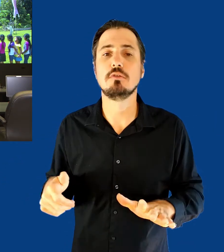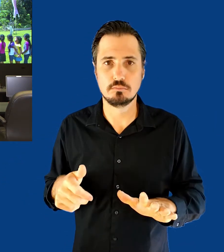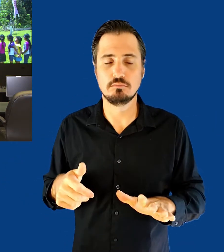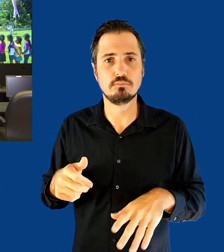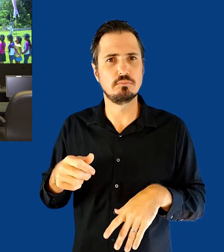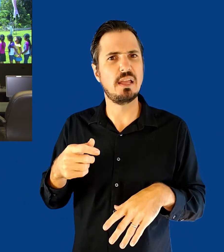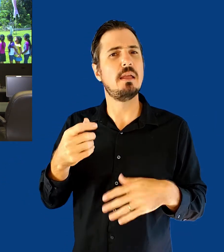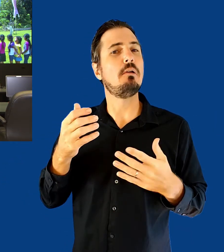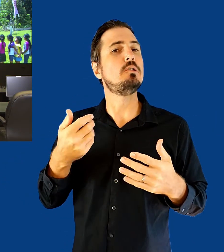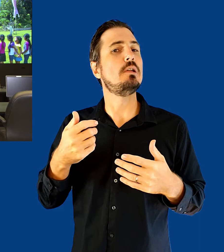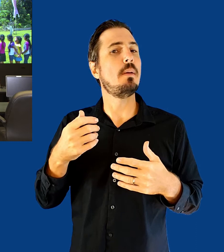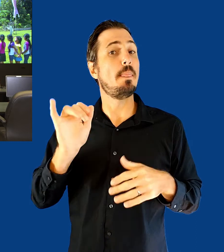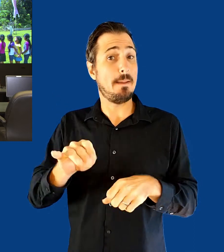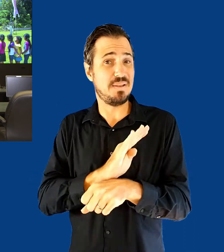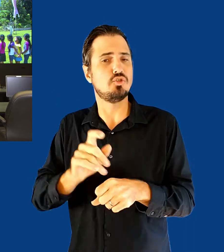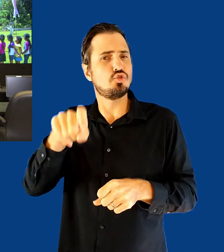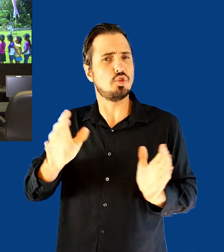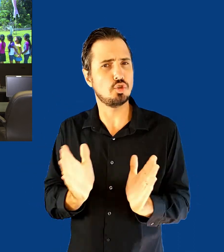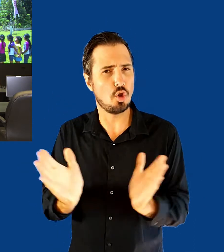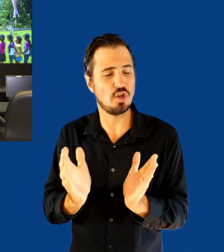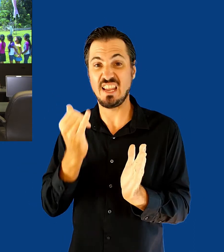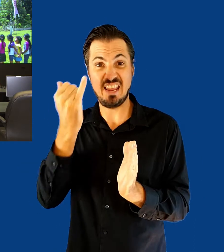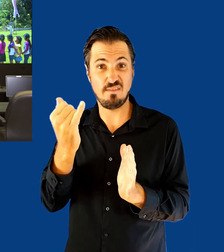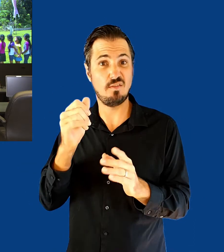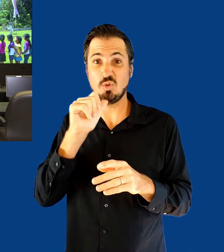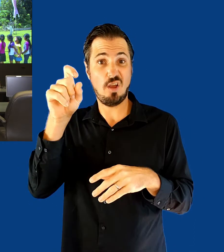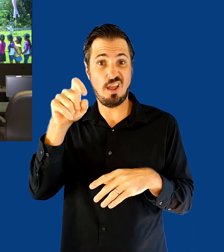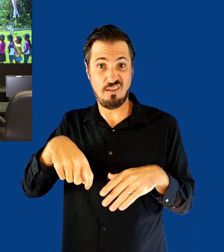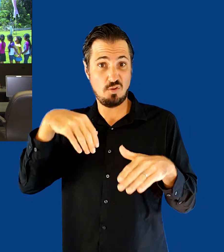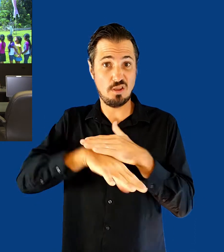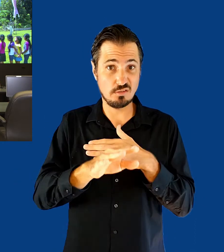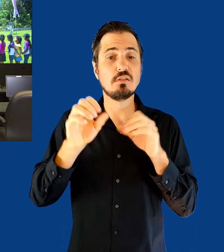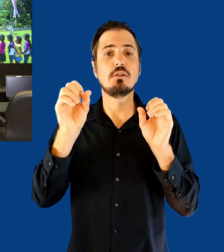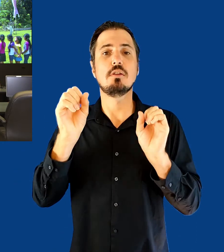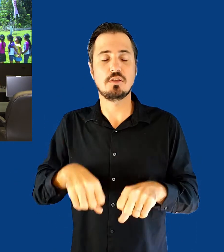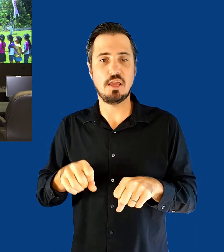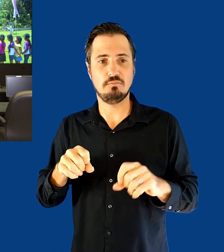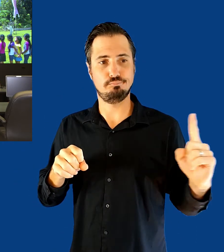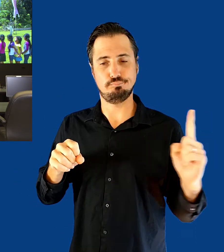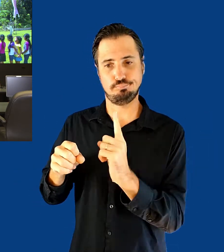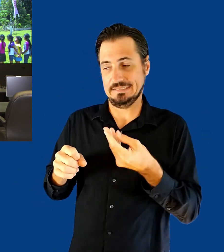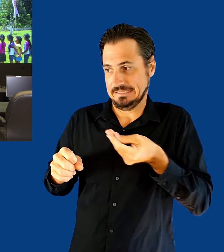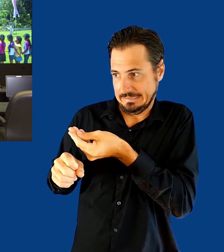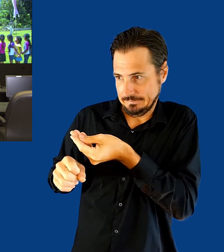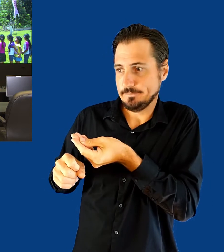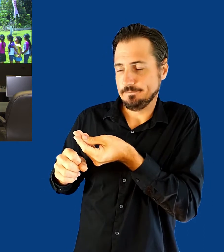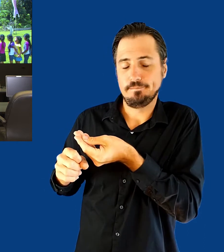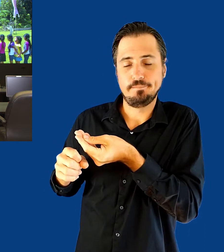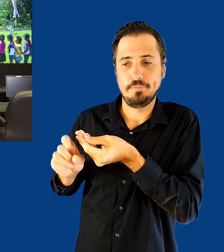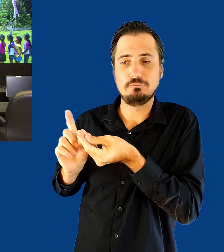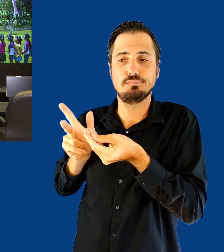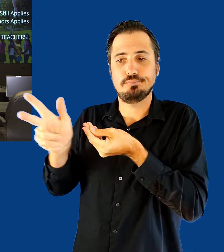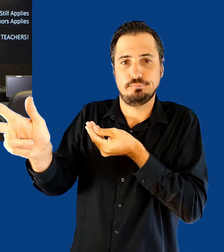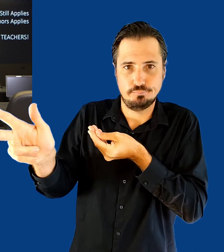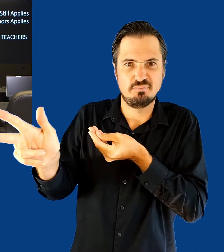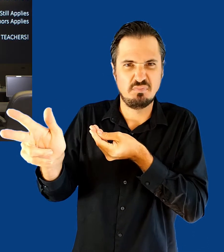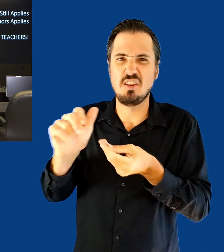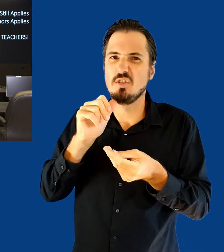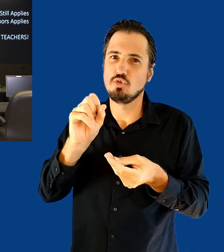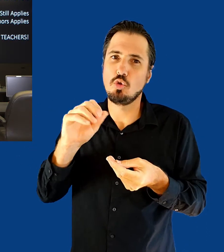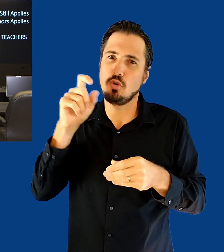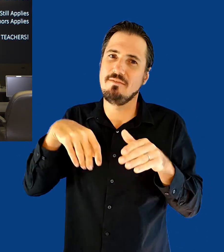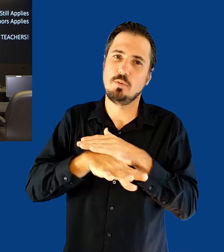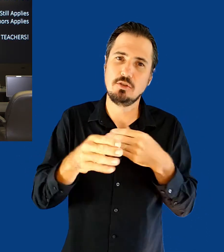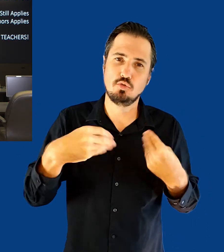Non-profits, healthcare and social assistance agencies can open with safety precautions in place to protect employees, clients and visitors.